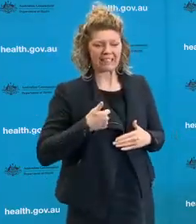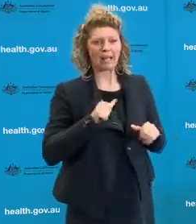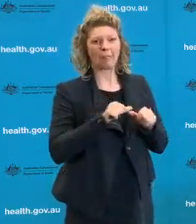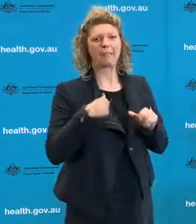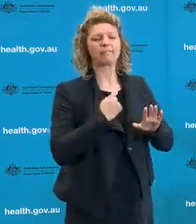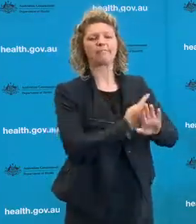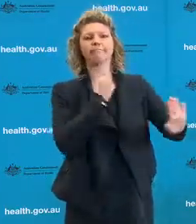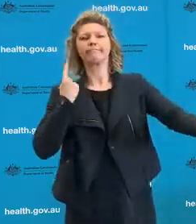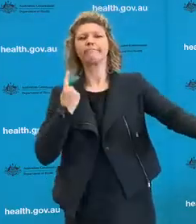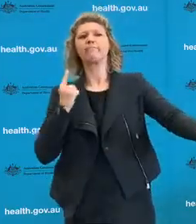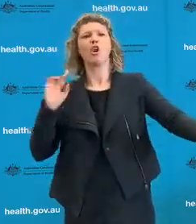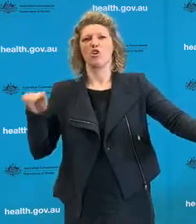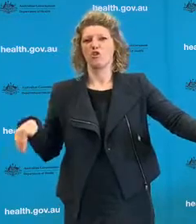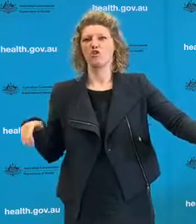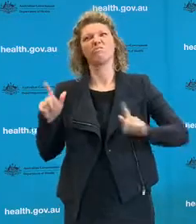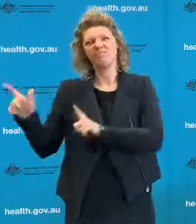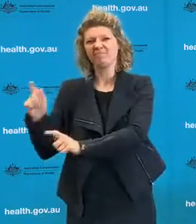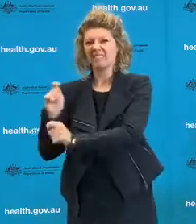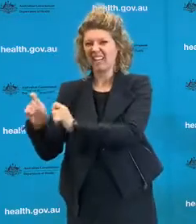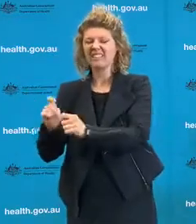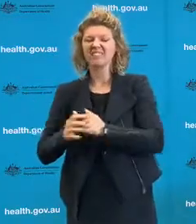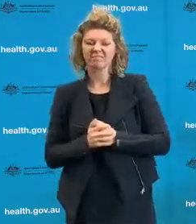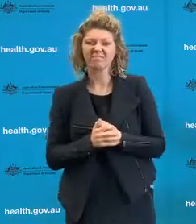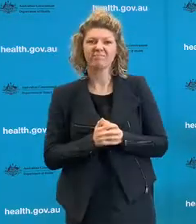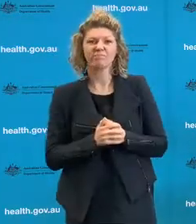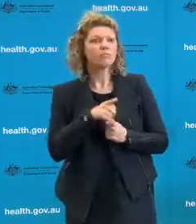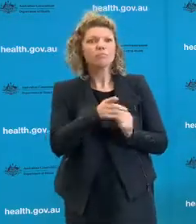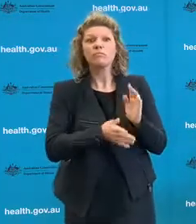Wear a mask if you're on public transport going to and from